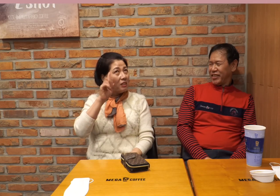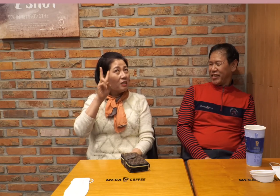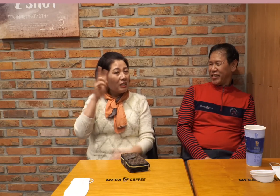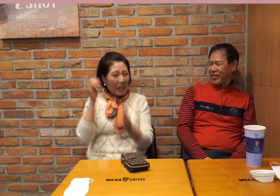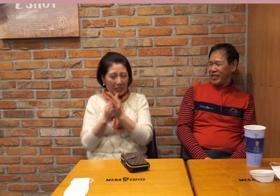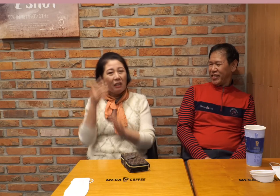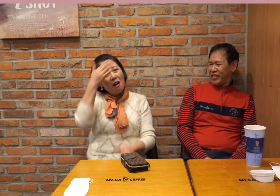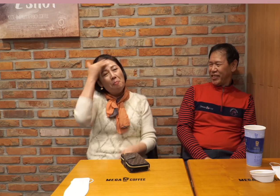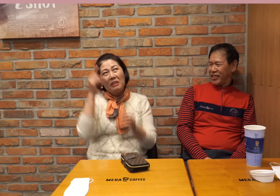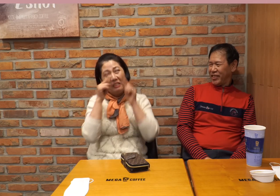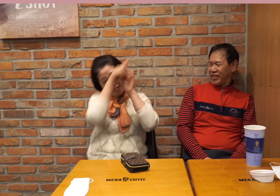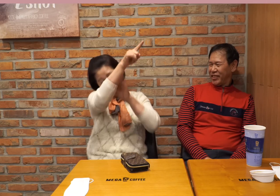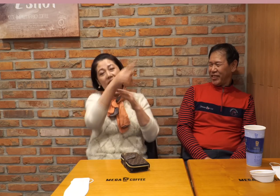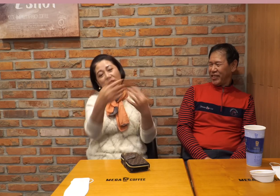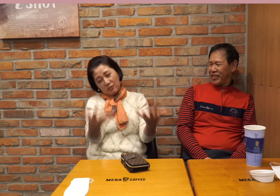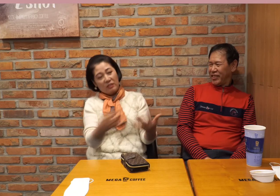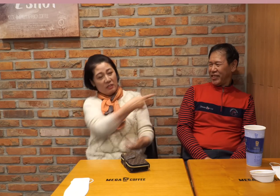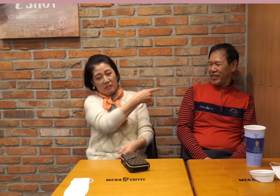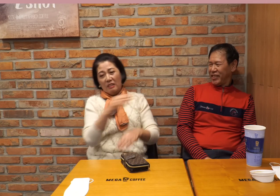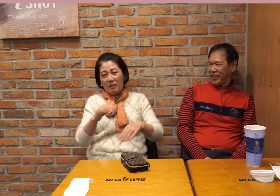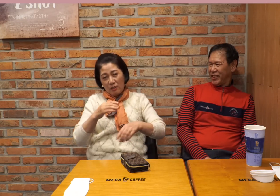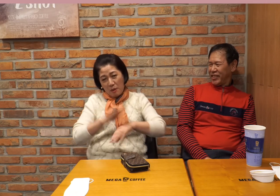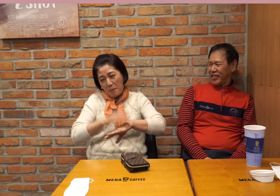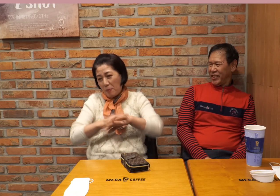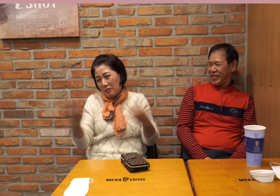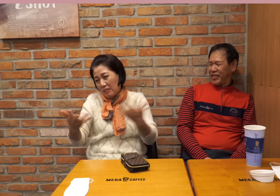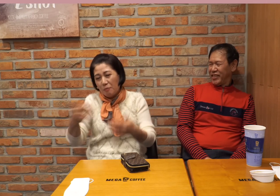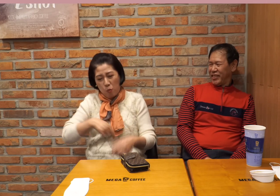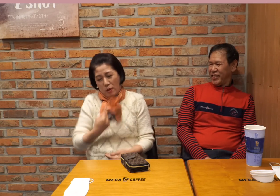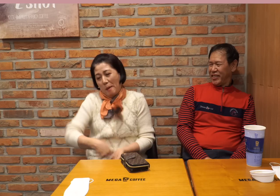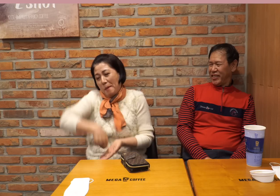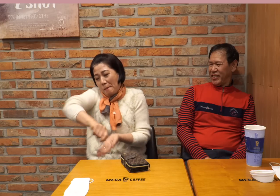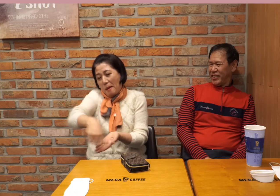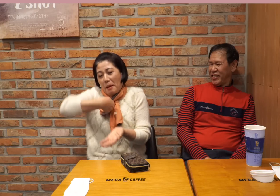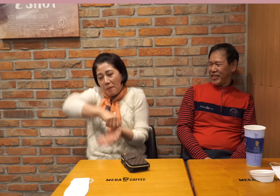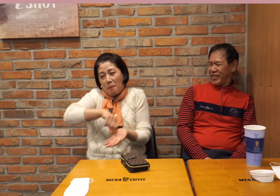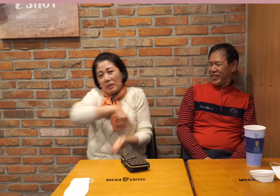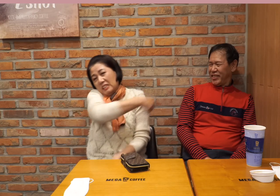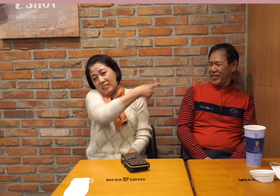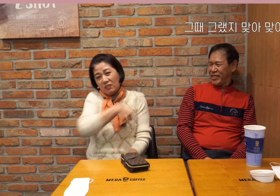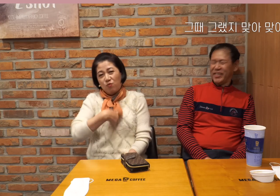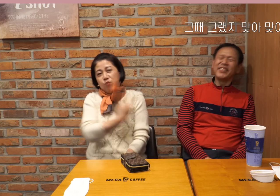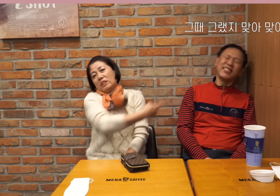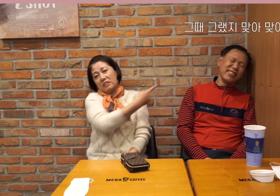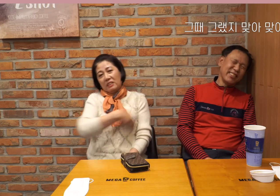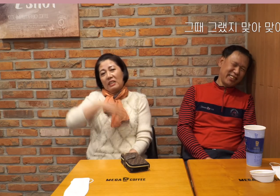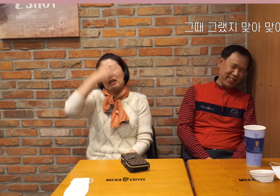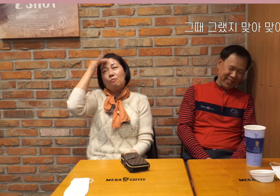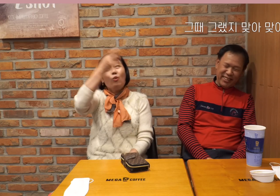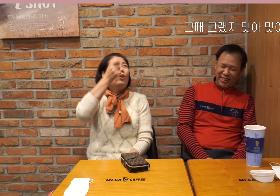After two days, I went to my relative's house. My husband couldn't come because he was busy working in the fields, and he spent a month alone.